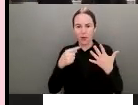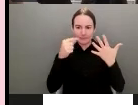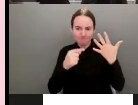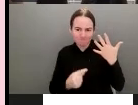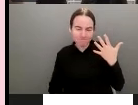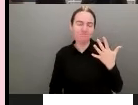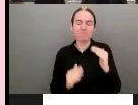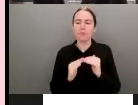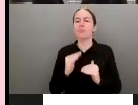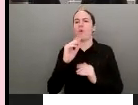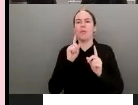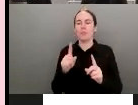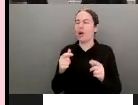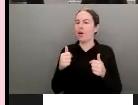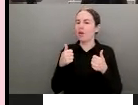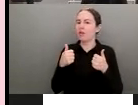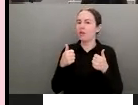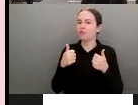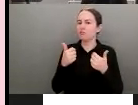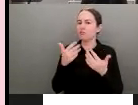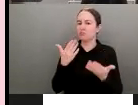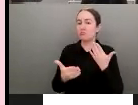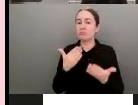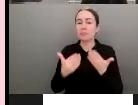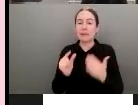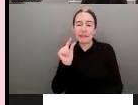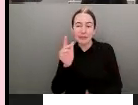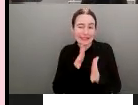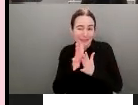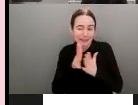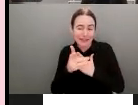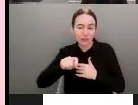it was worth saying few things.